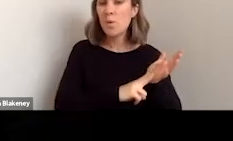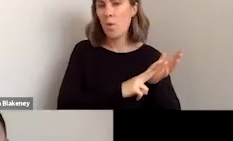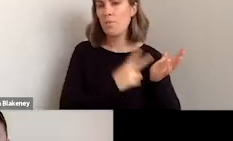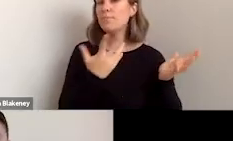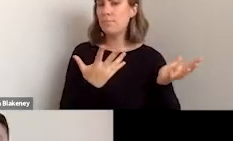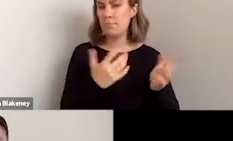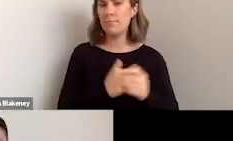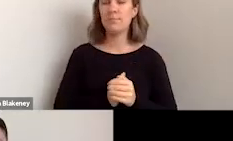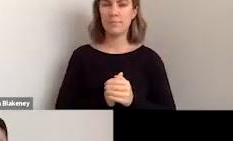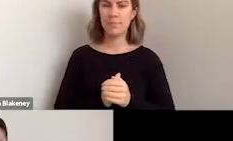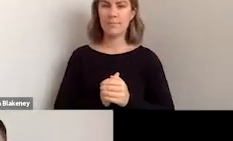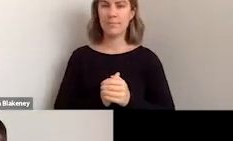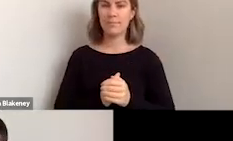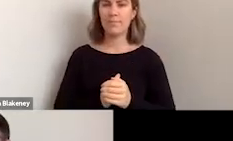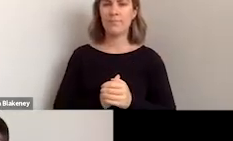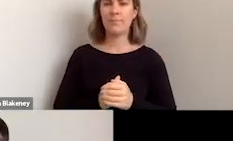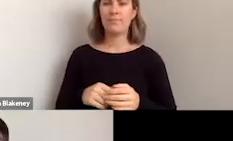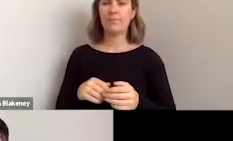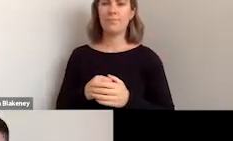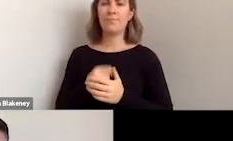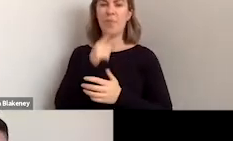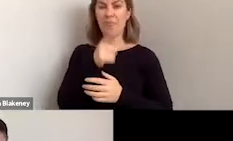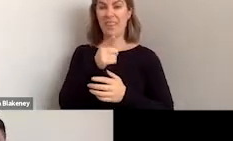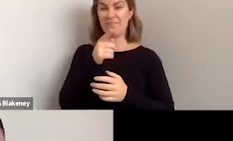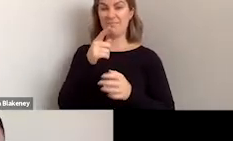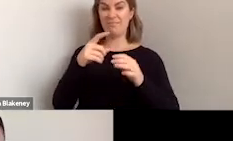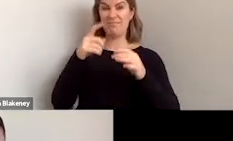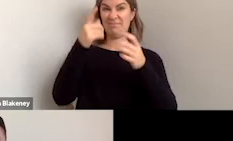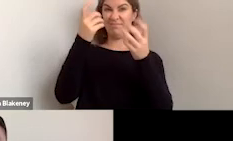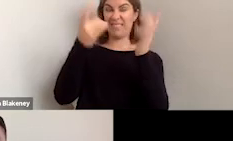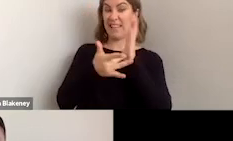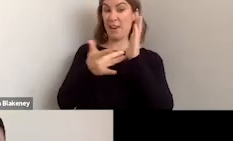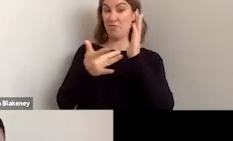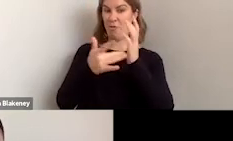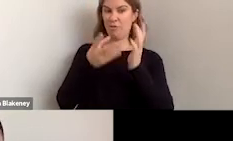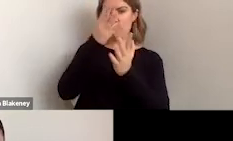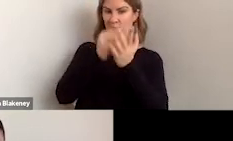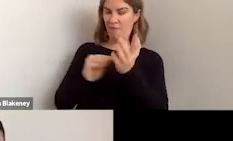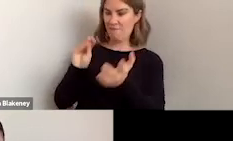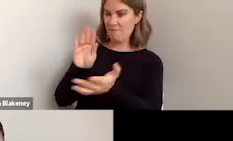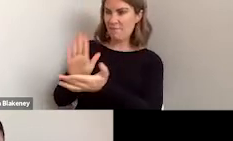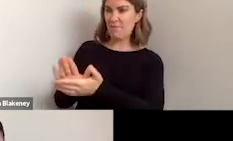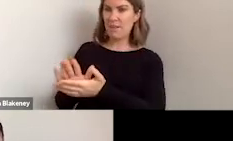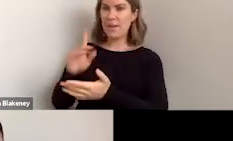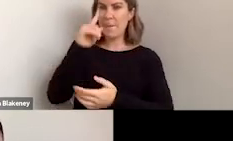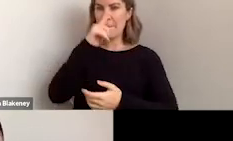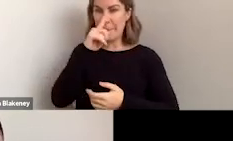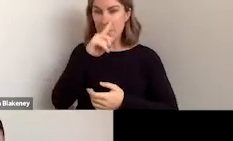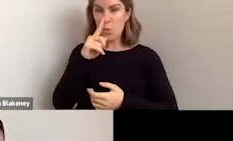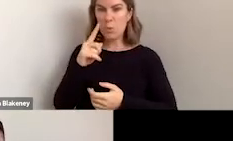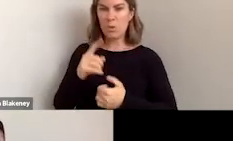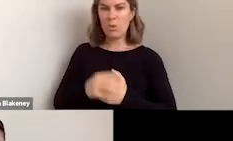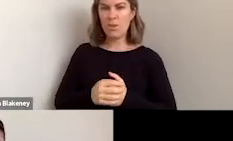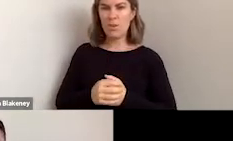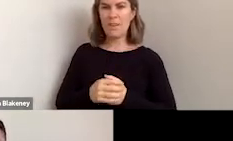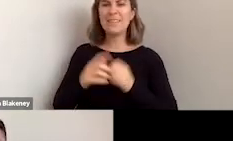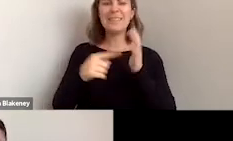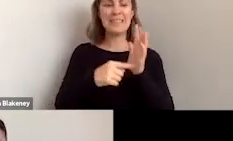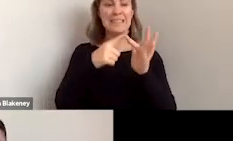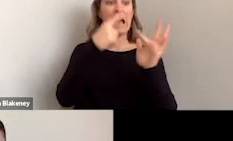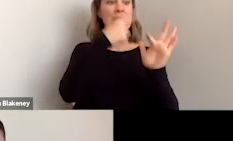story-type feeds and removes videos out of the text story-type feeds and